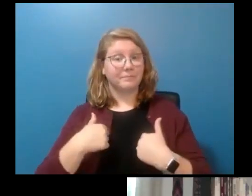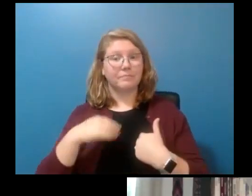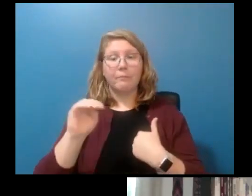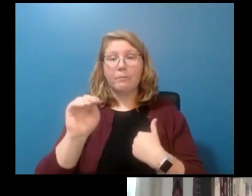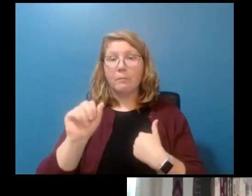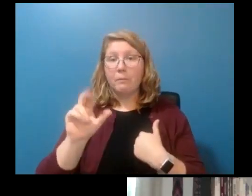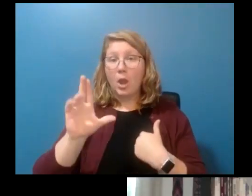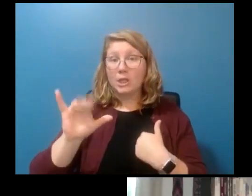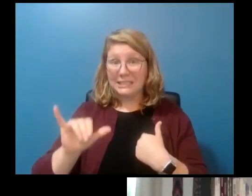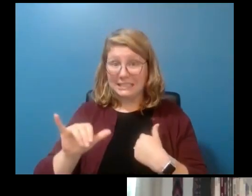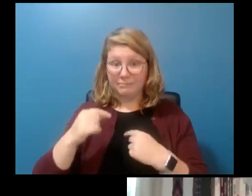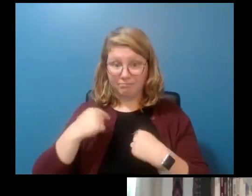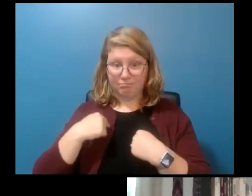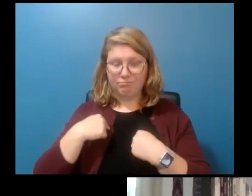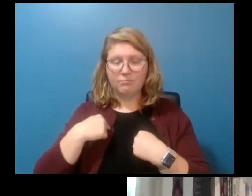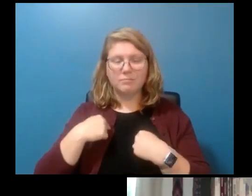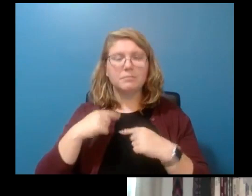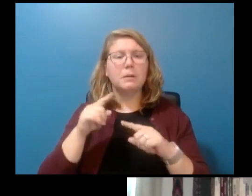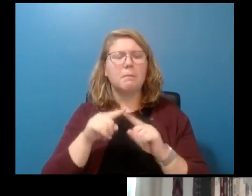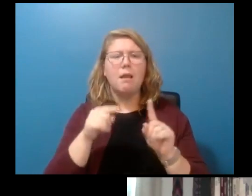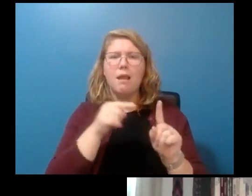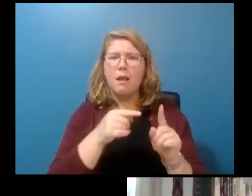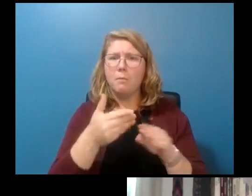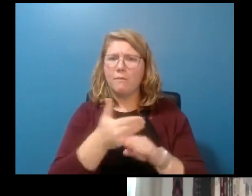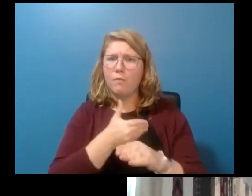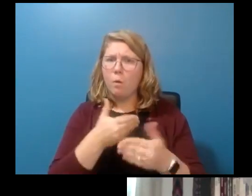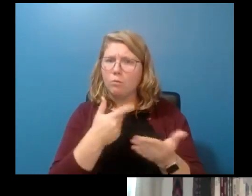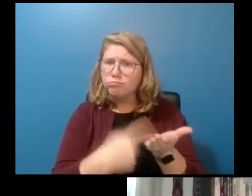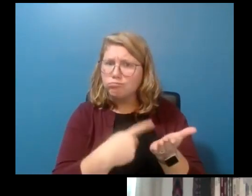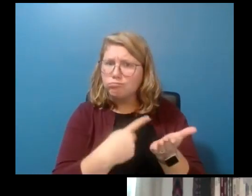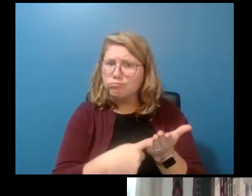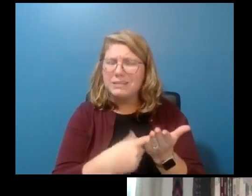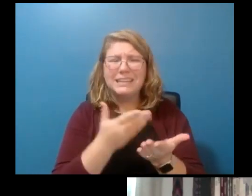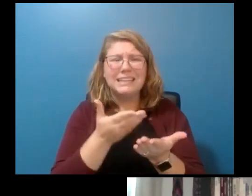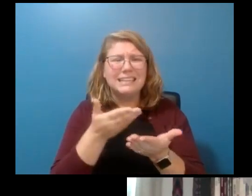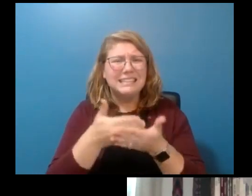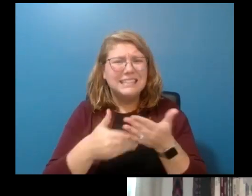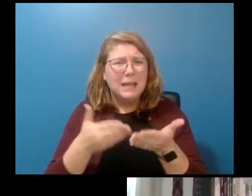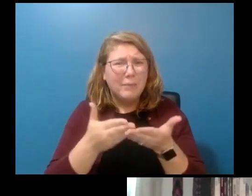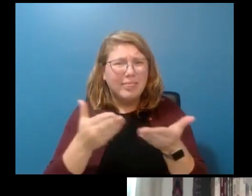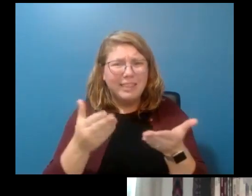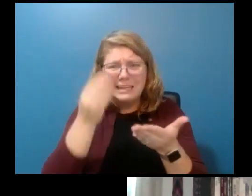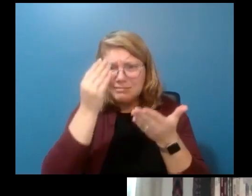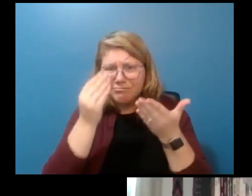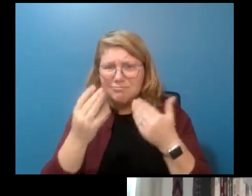I am Marcy at Disability HUB and at Disability HUB MN we understand mental illness and